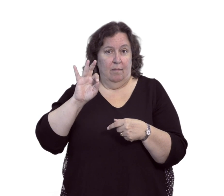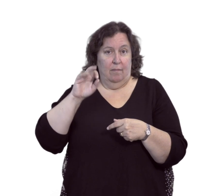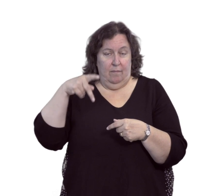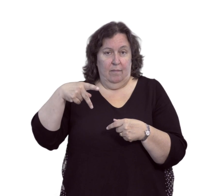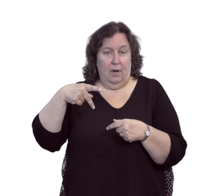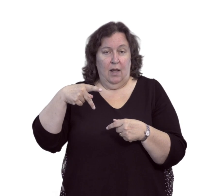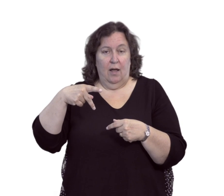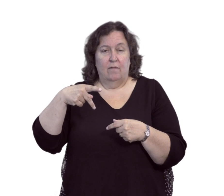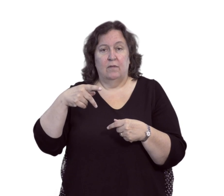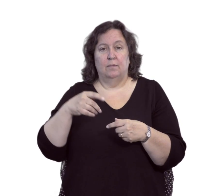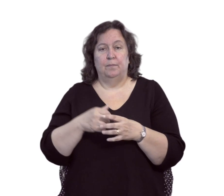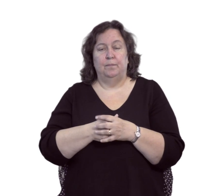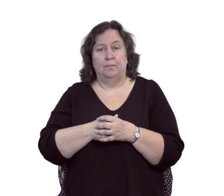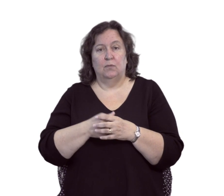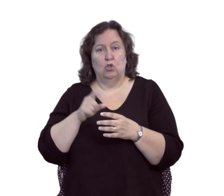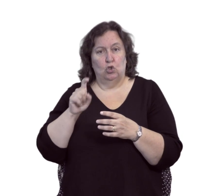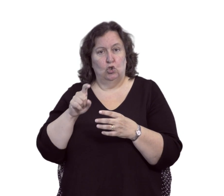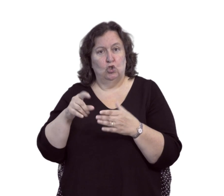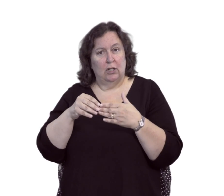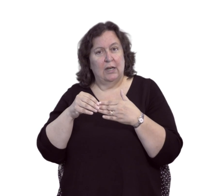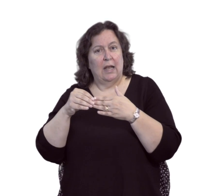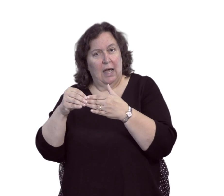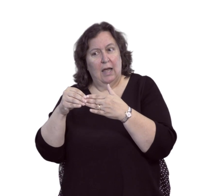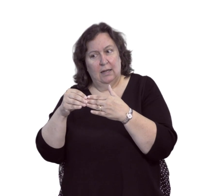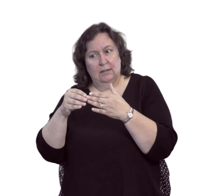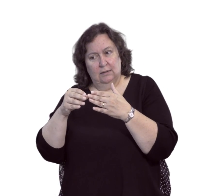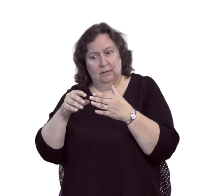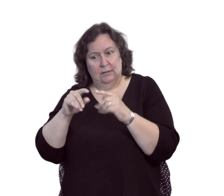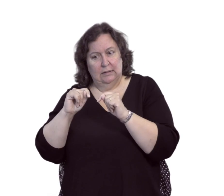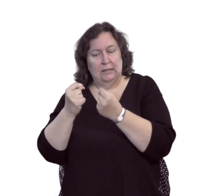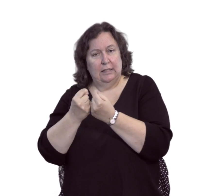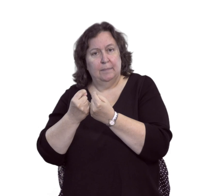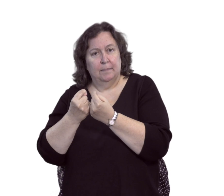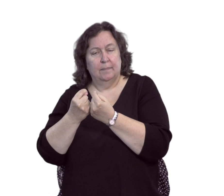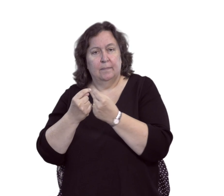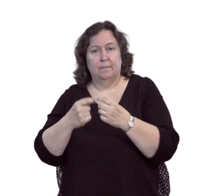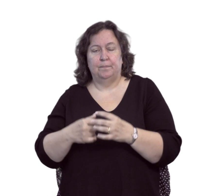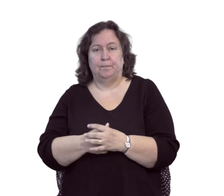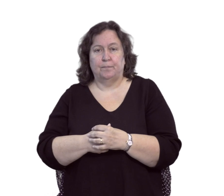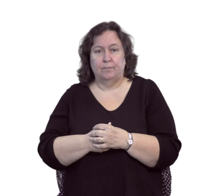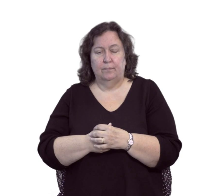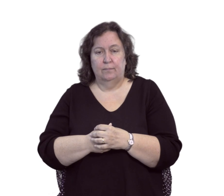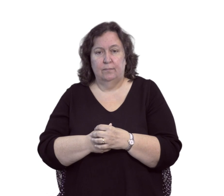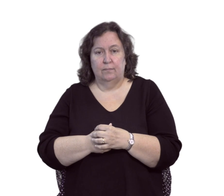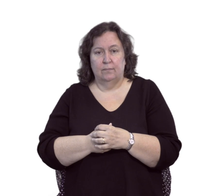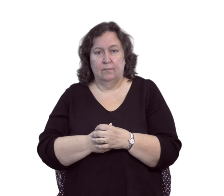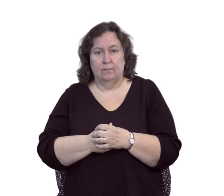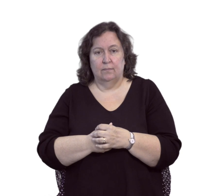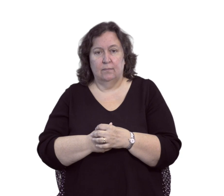of Academic Achievement and Functional Performance should guide the rest of the IEP.